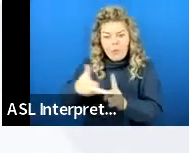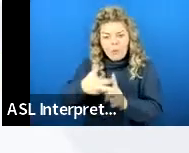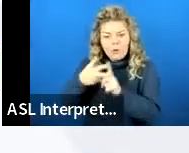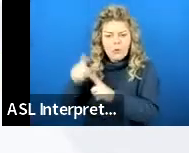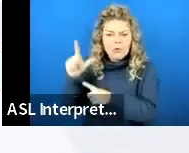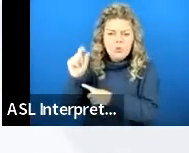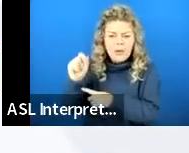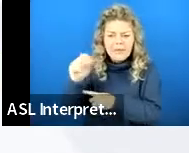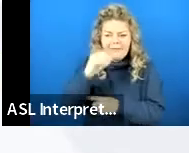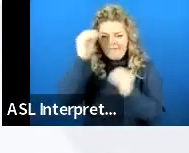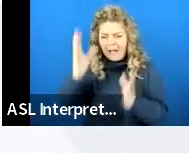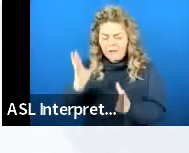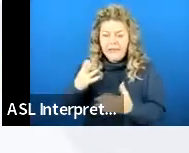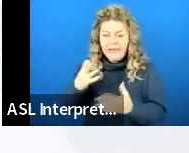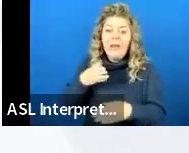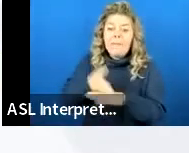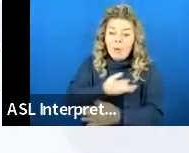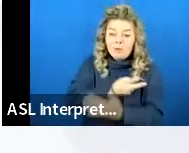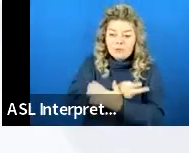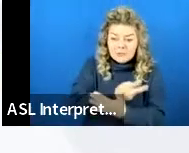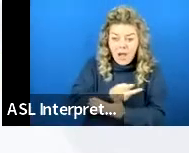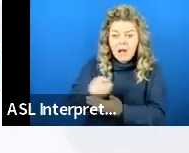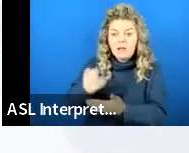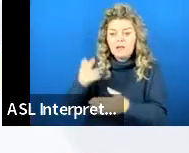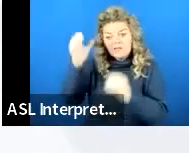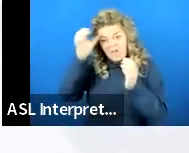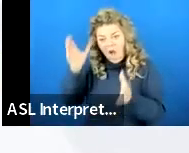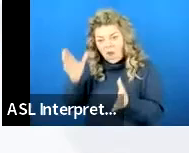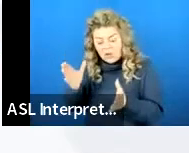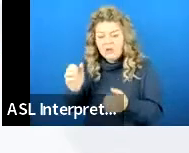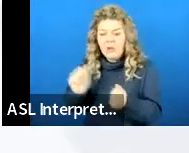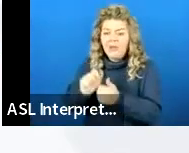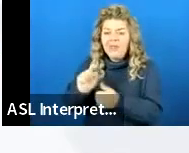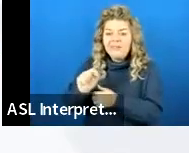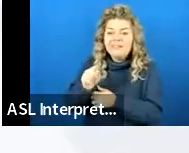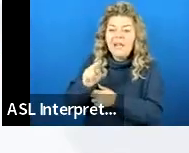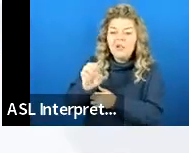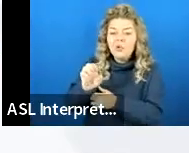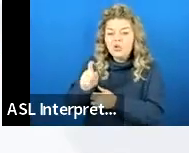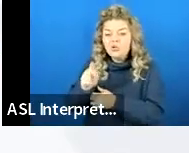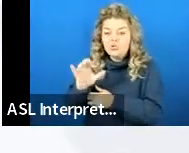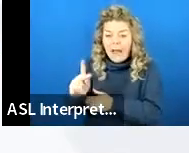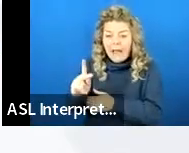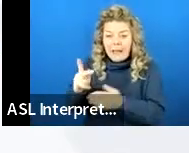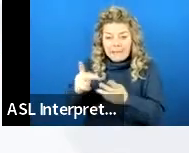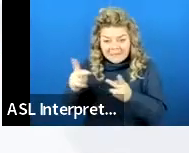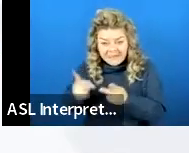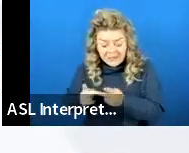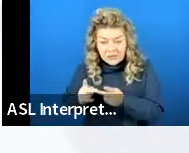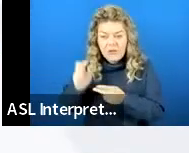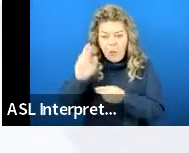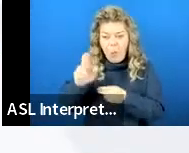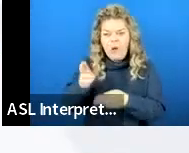as postdoctoral scholars or with with tenure track positions or directly into tenure track positions.